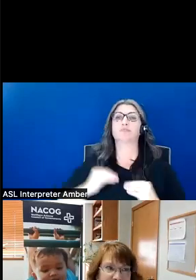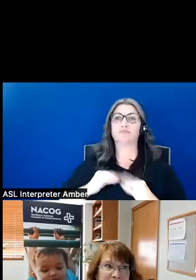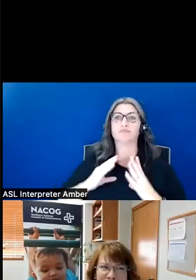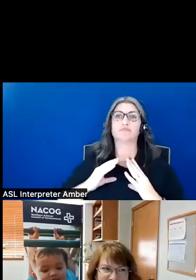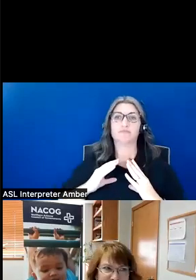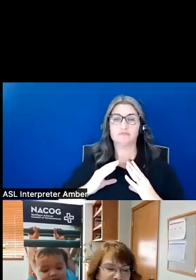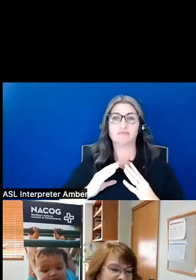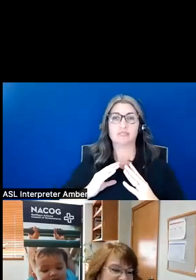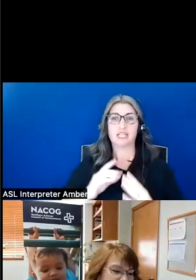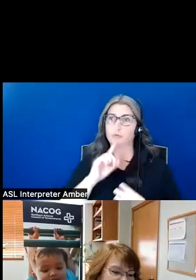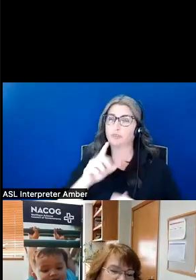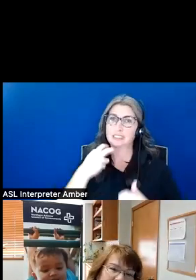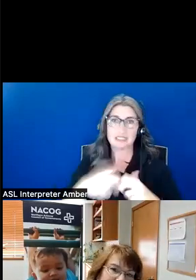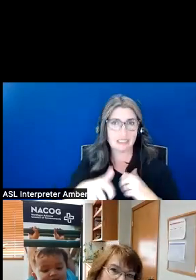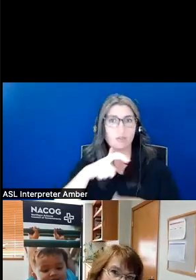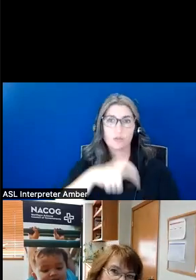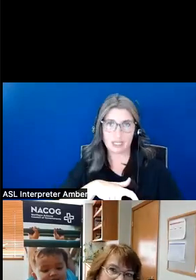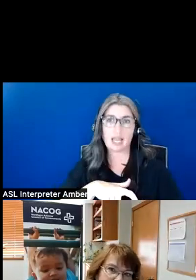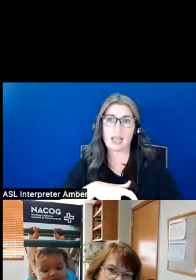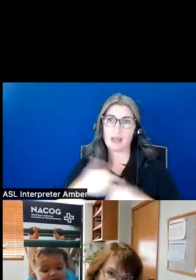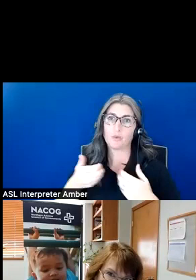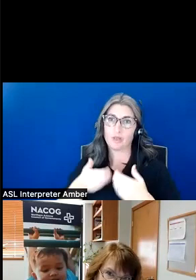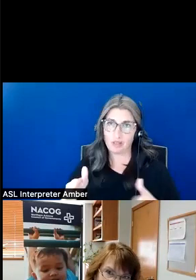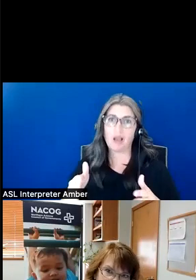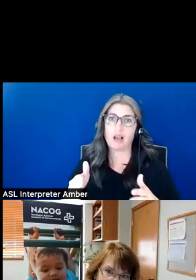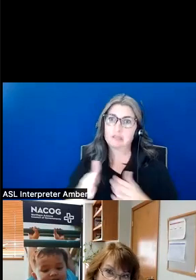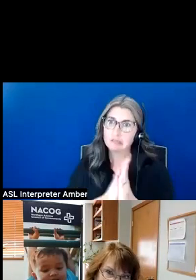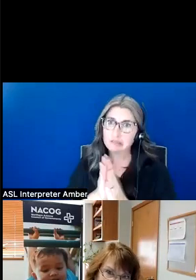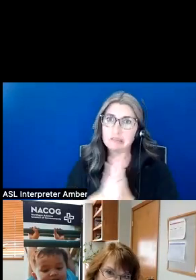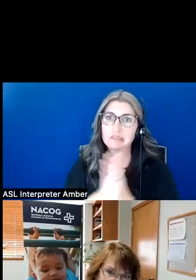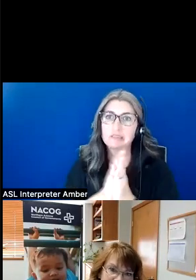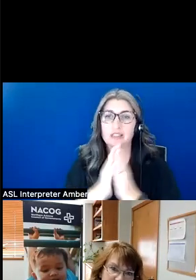It was difficult times, and we had lost ambition to plan for the future.